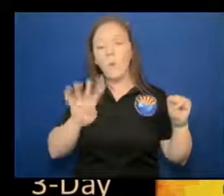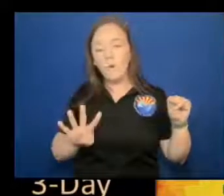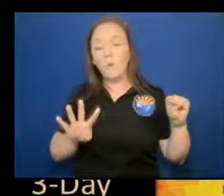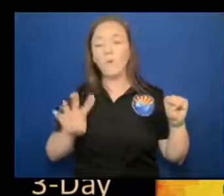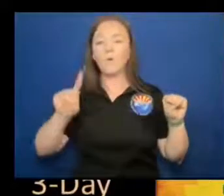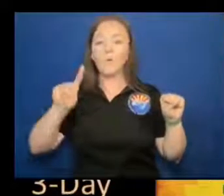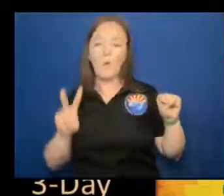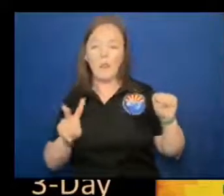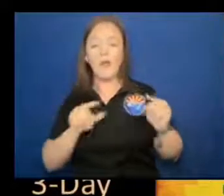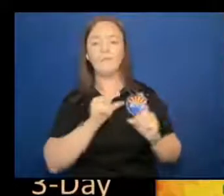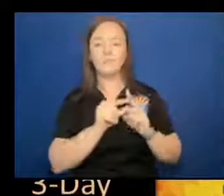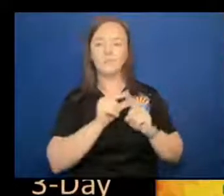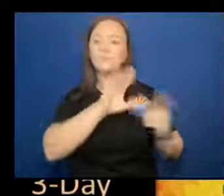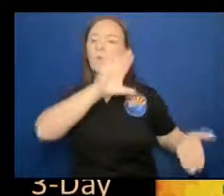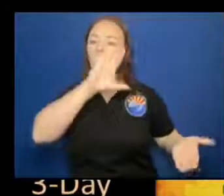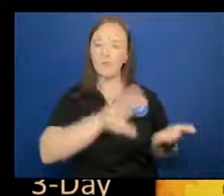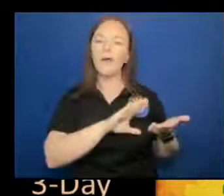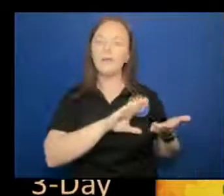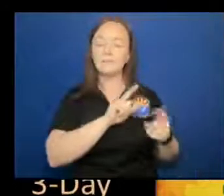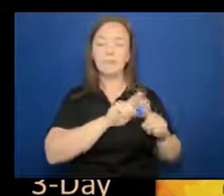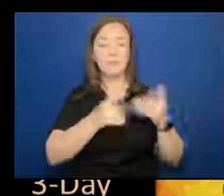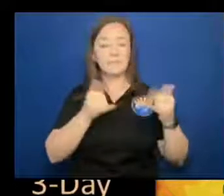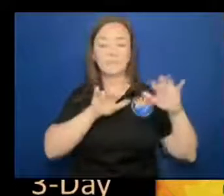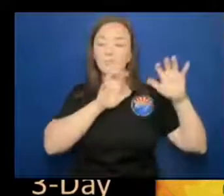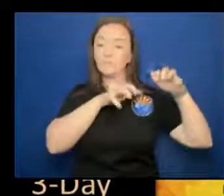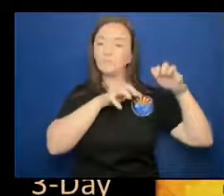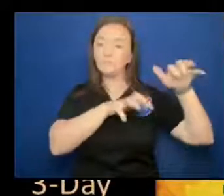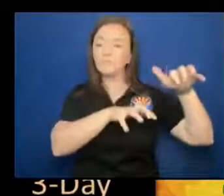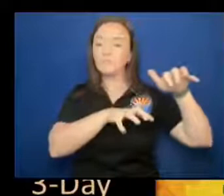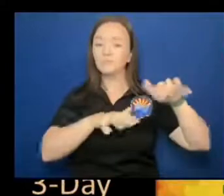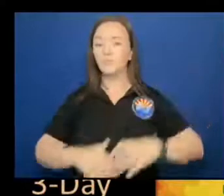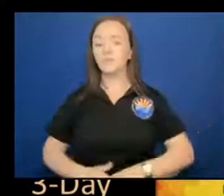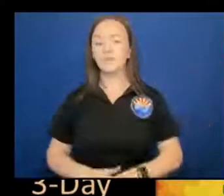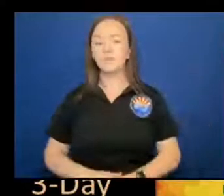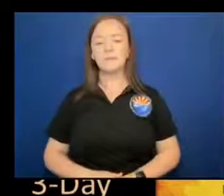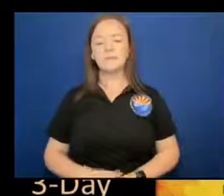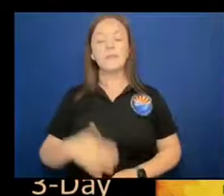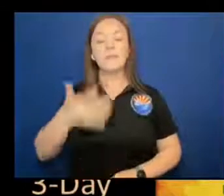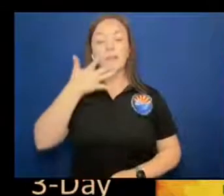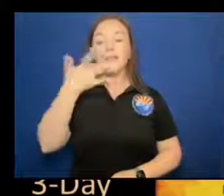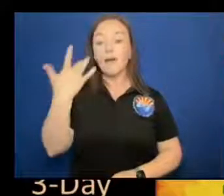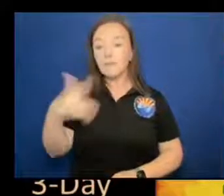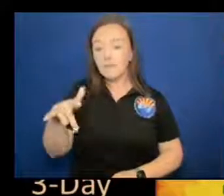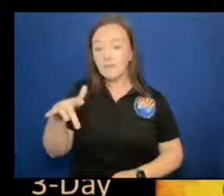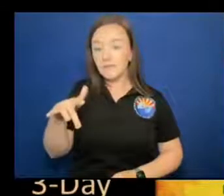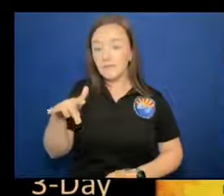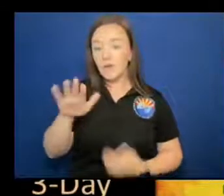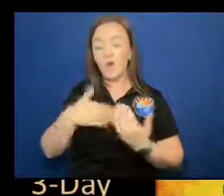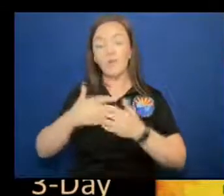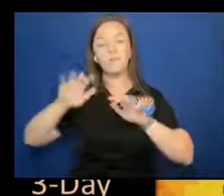AND IT WILL BE EASY FOR ME IF I LOOKED AT THE SITUATION AND SAY I HAVE EXPERIENCED THIS BEFORE AND WE ONLY GOT